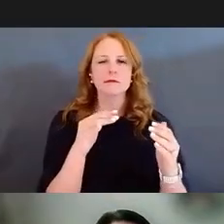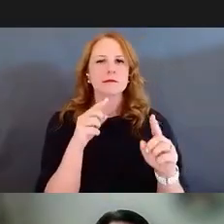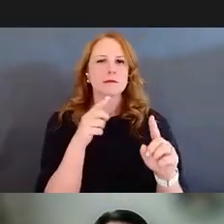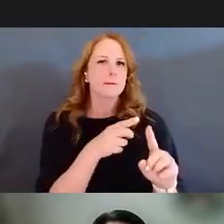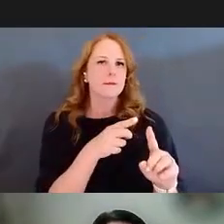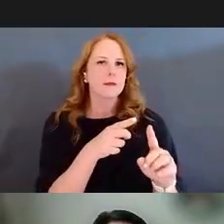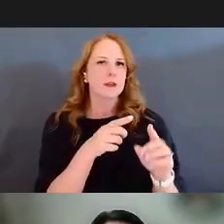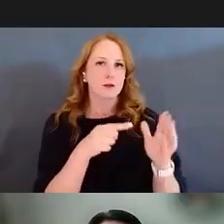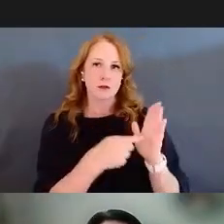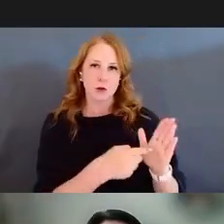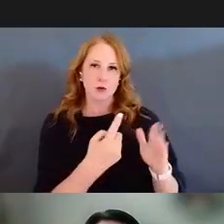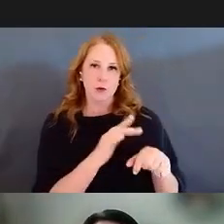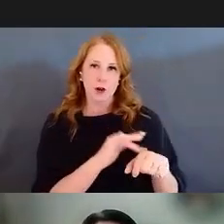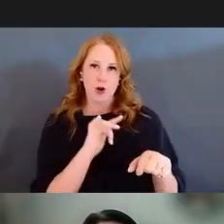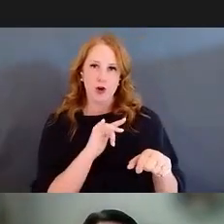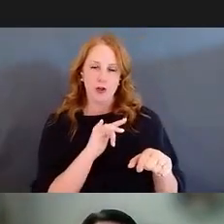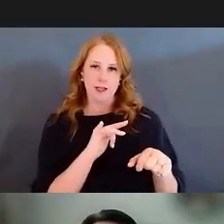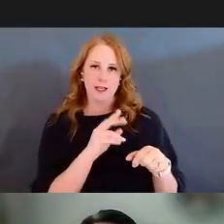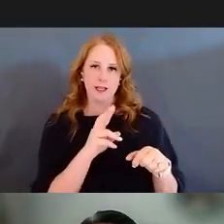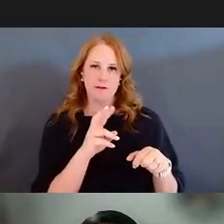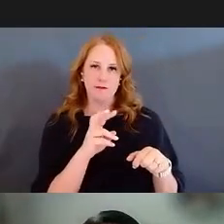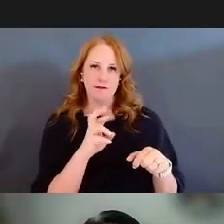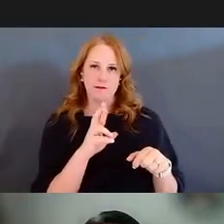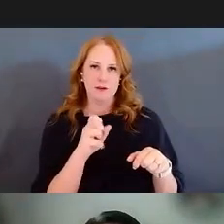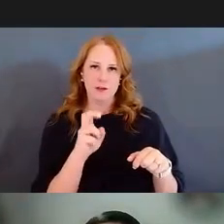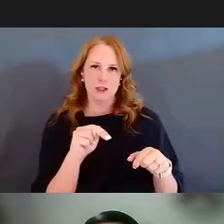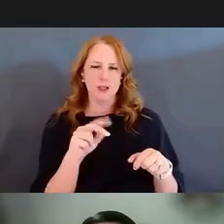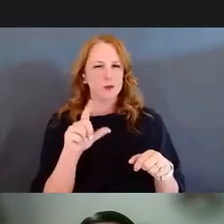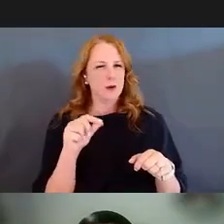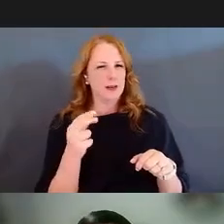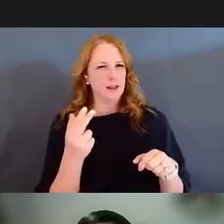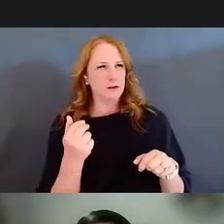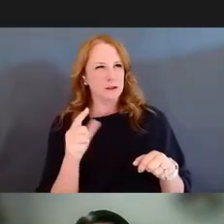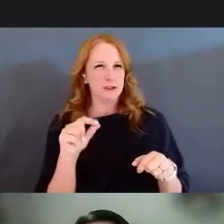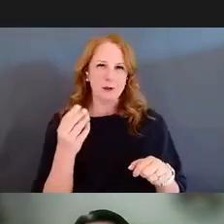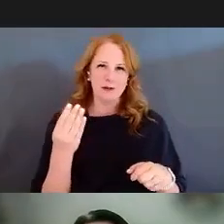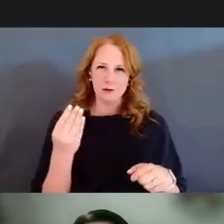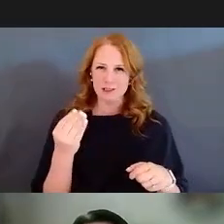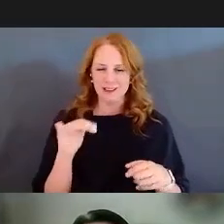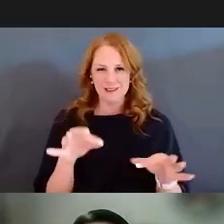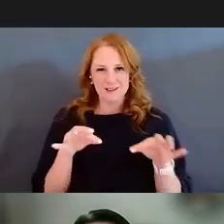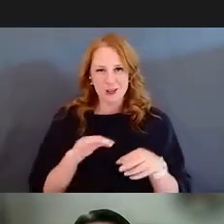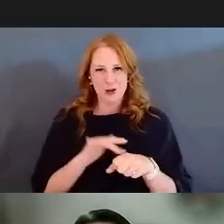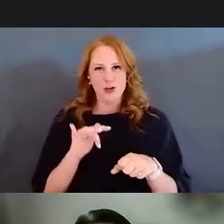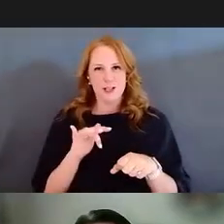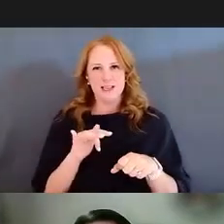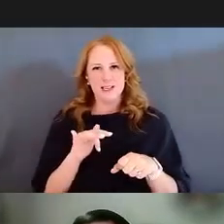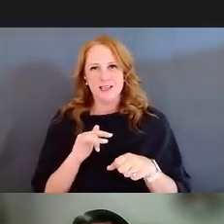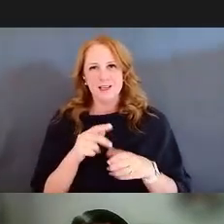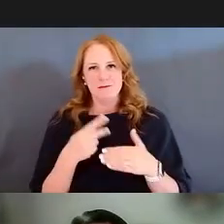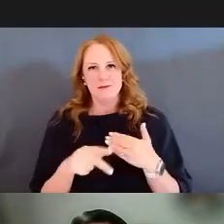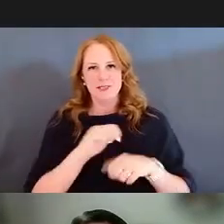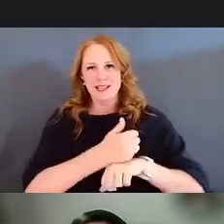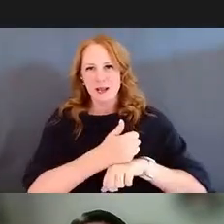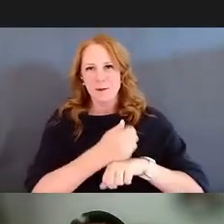versions like this was from 2013 2014. one of the earlier versions of the setup for the program. You